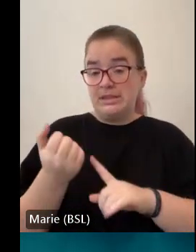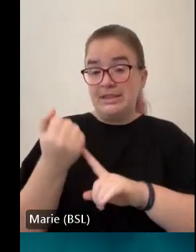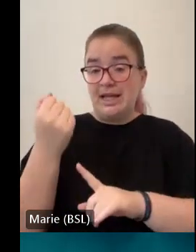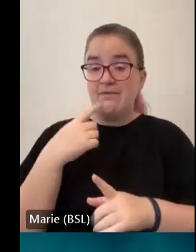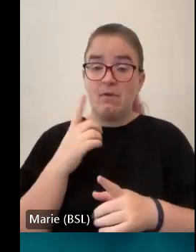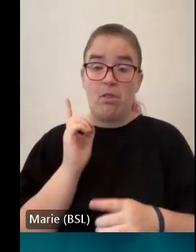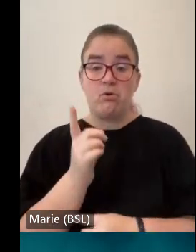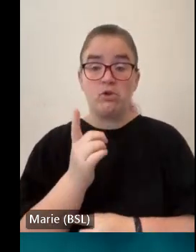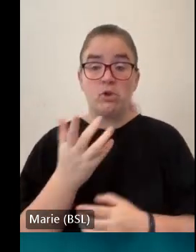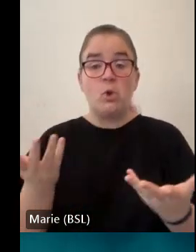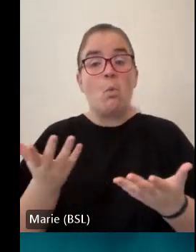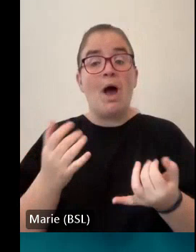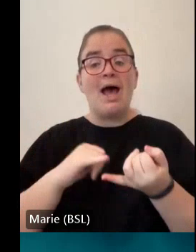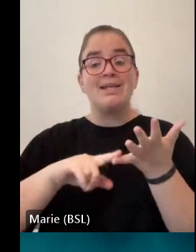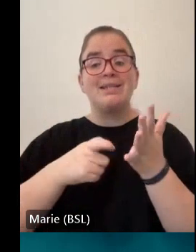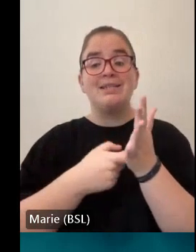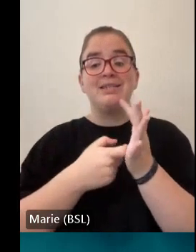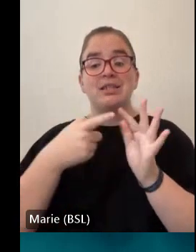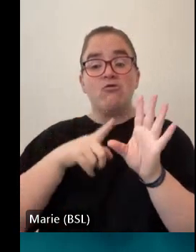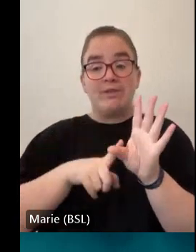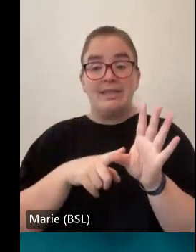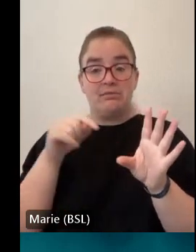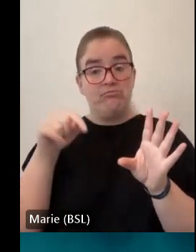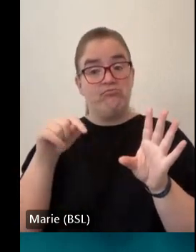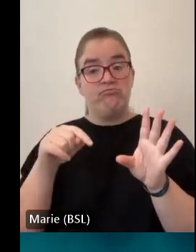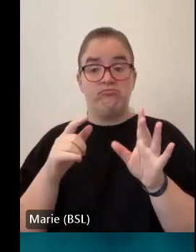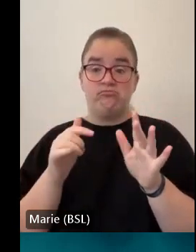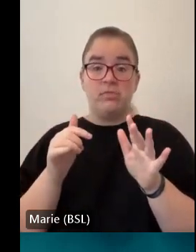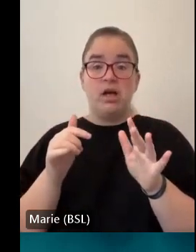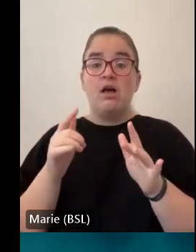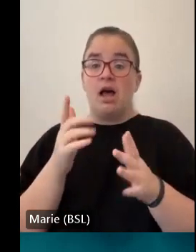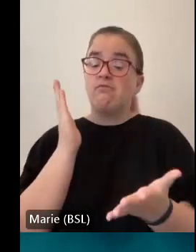Surrey, where we've had people either real life fraudsters that